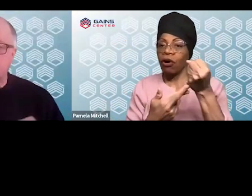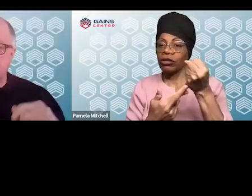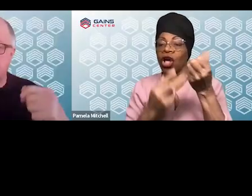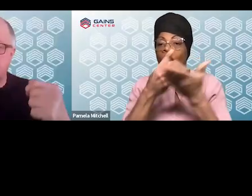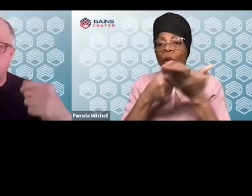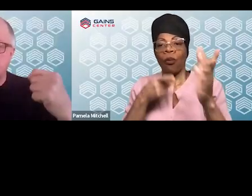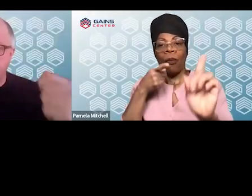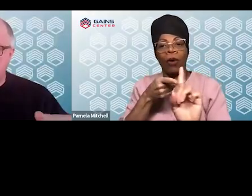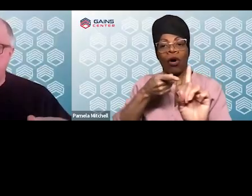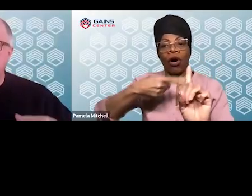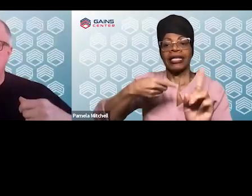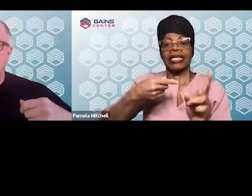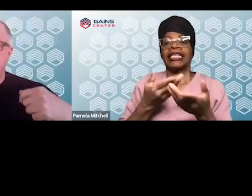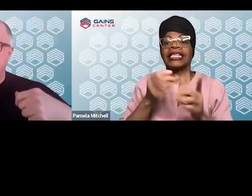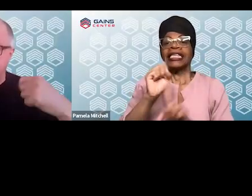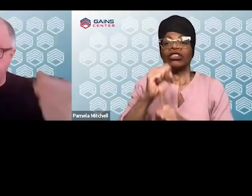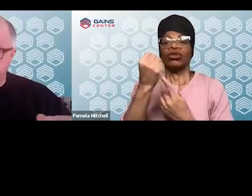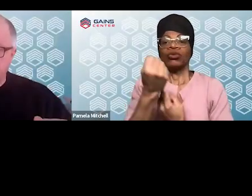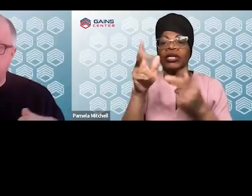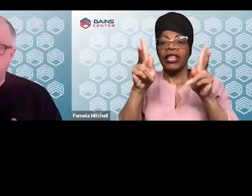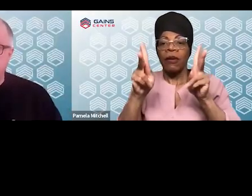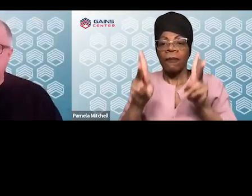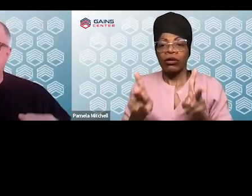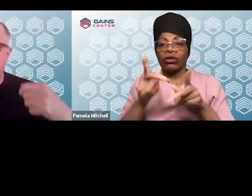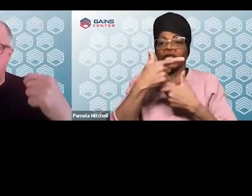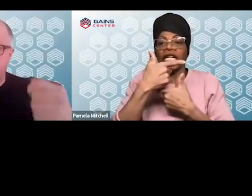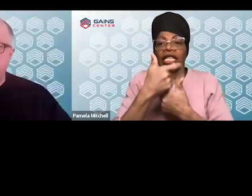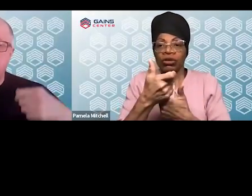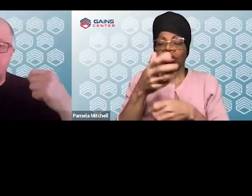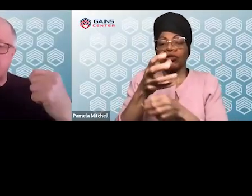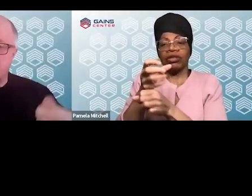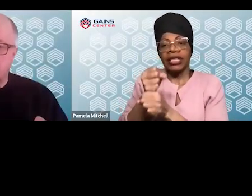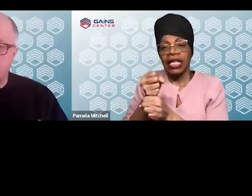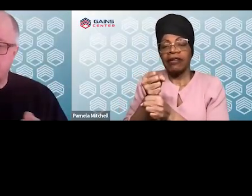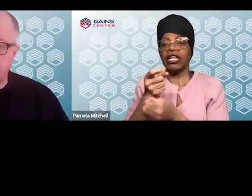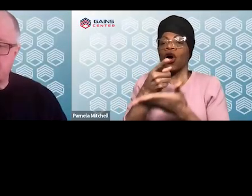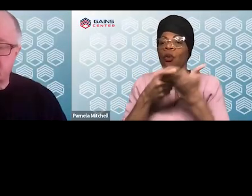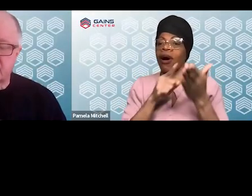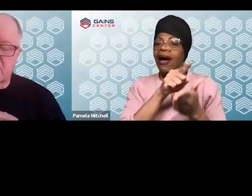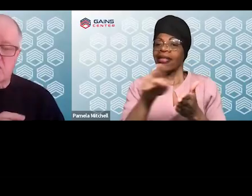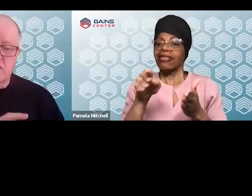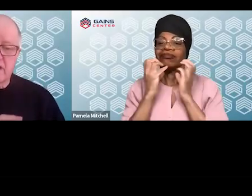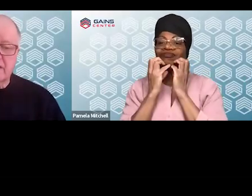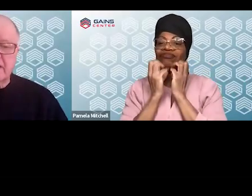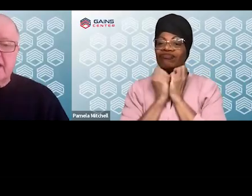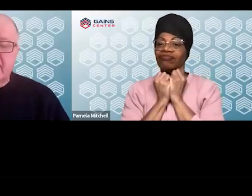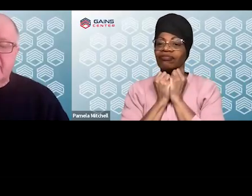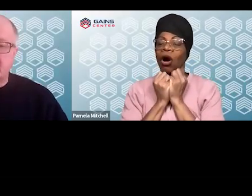are things that the person is interested in receiving, they value, they're interested in earning.